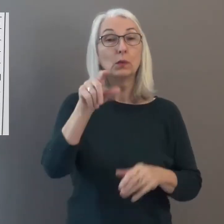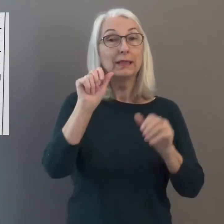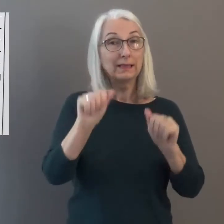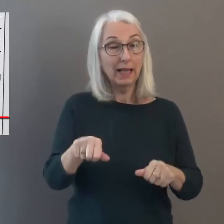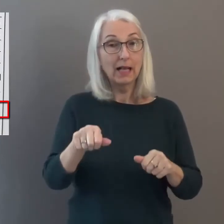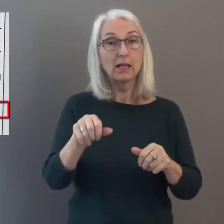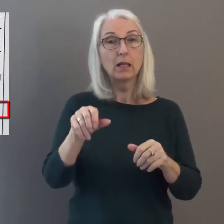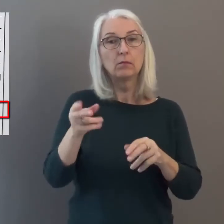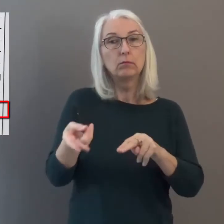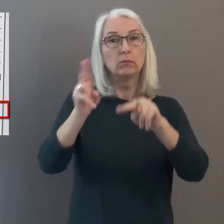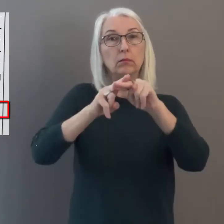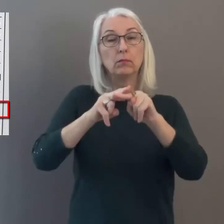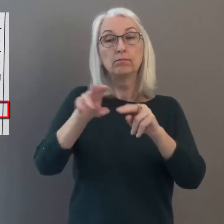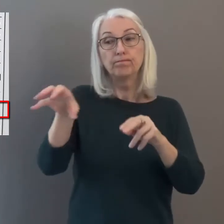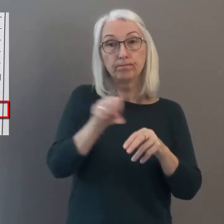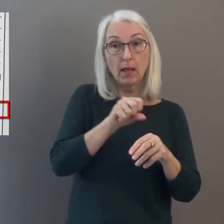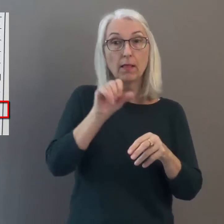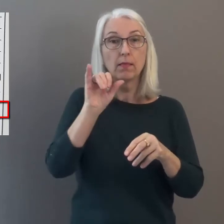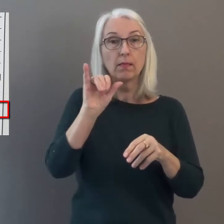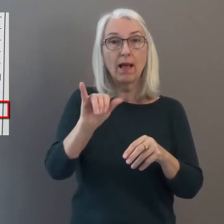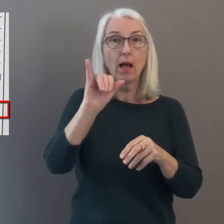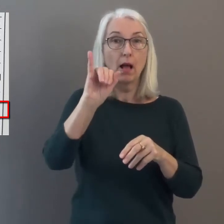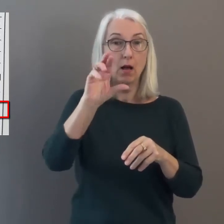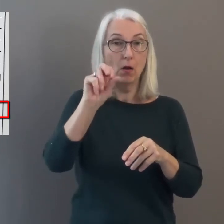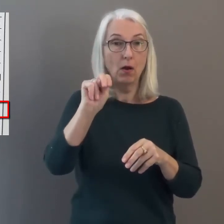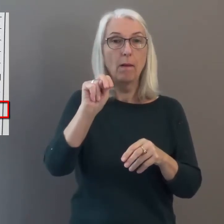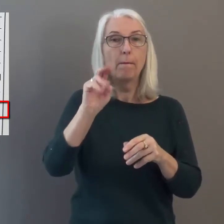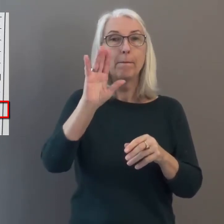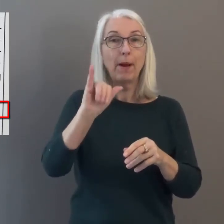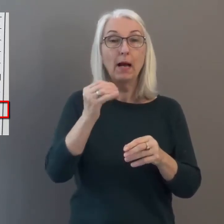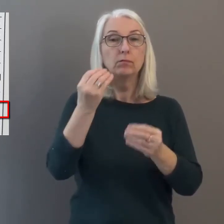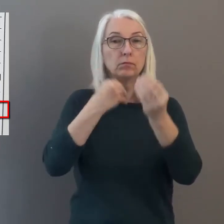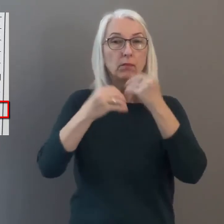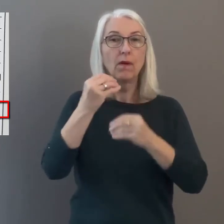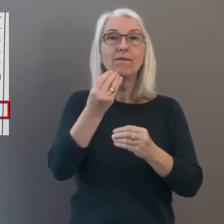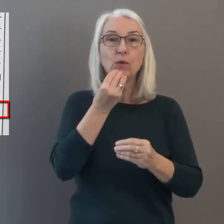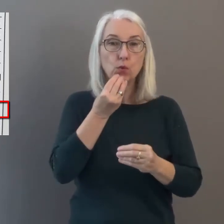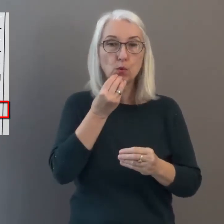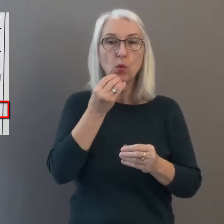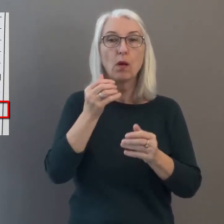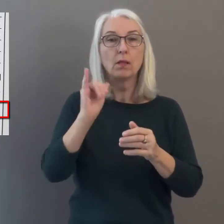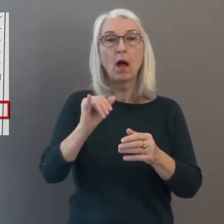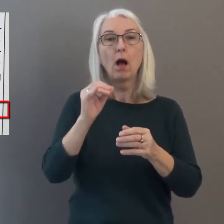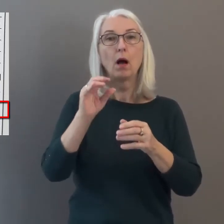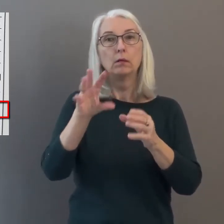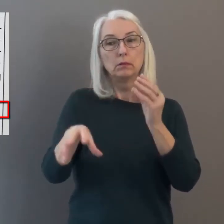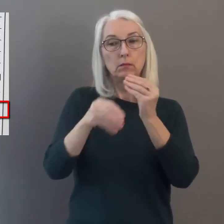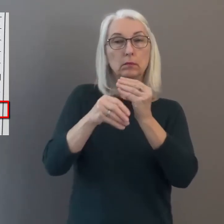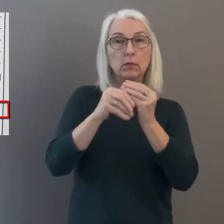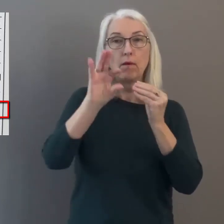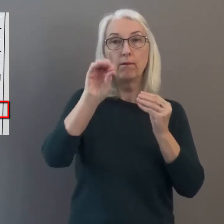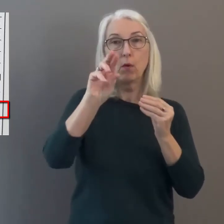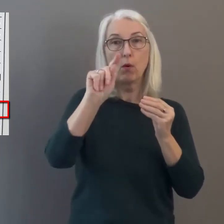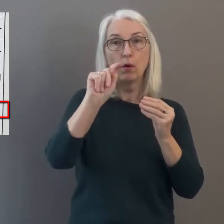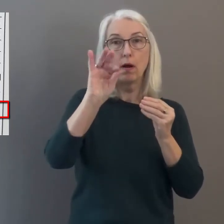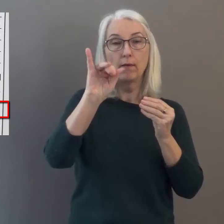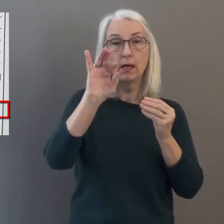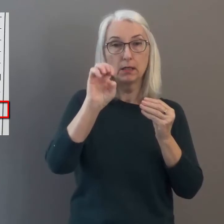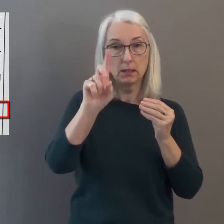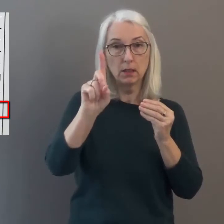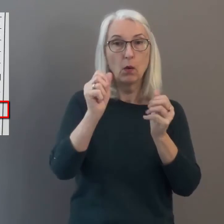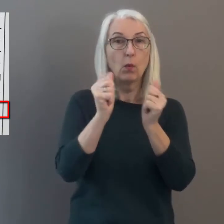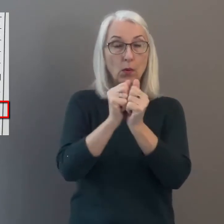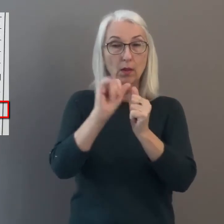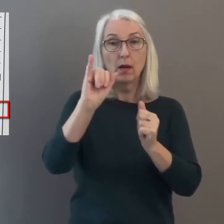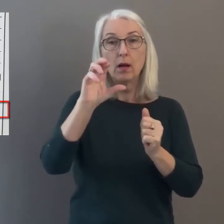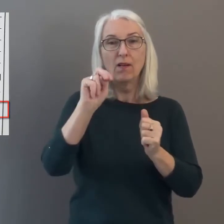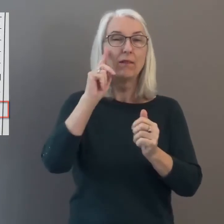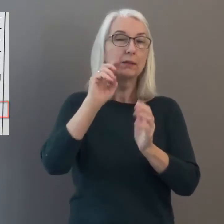You can also increase the intake of iron by consuming foods that are fortified with iron,